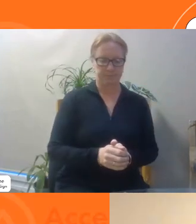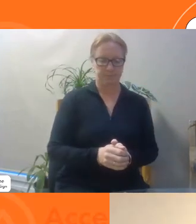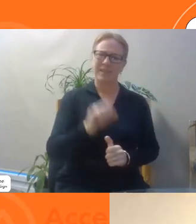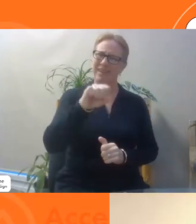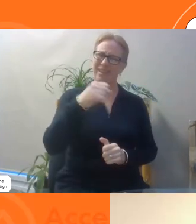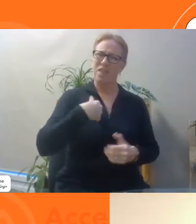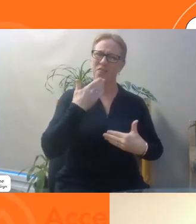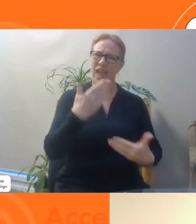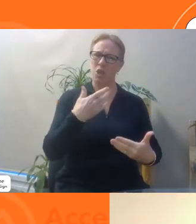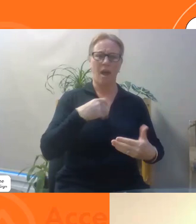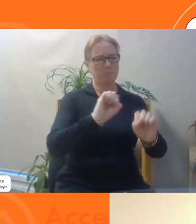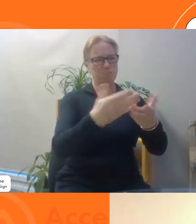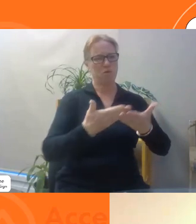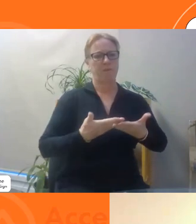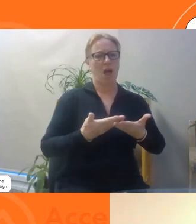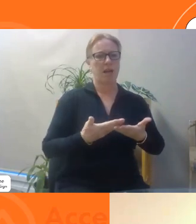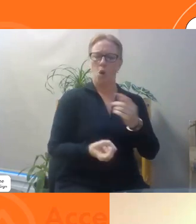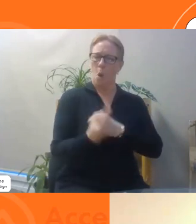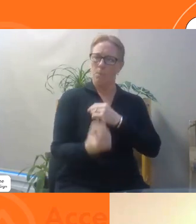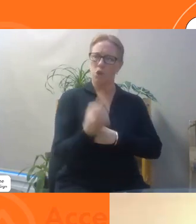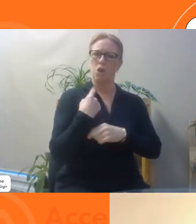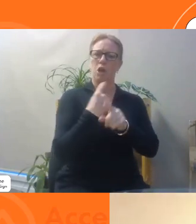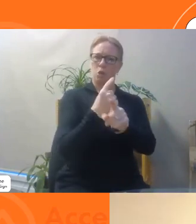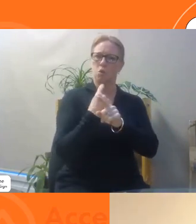I've been given the opportunity to speak a little bit about our